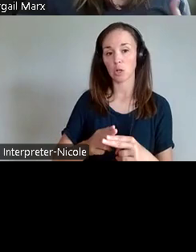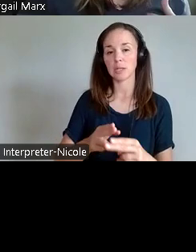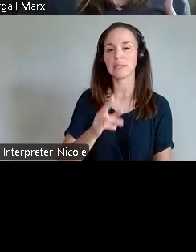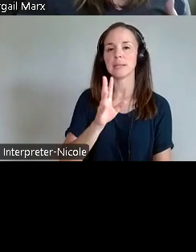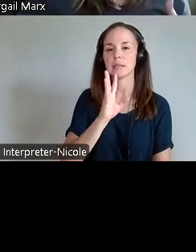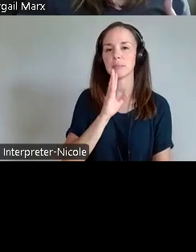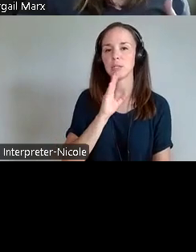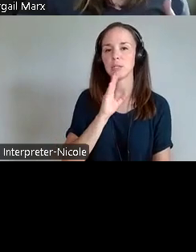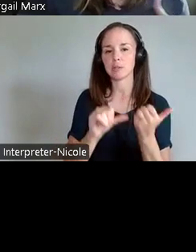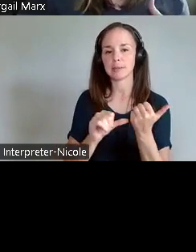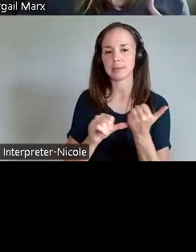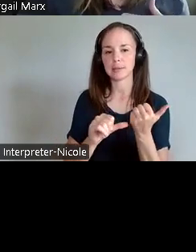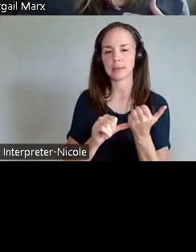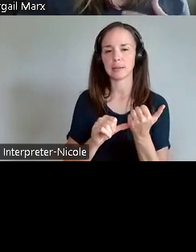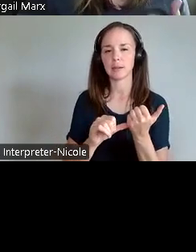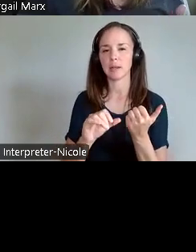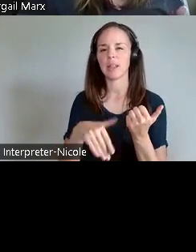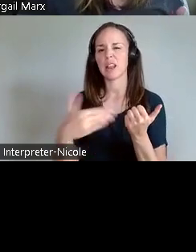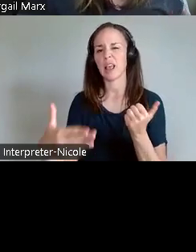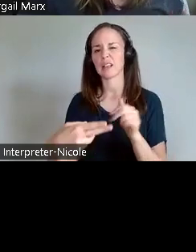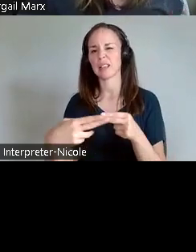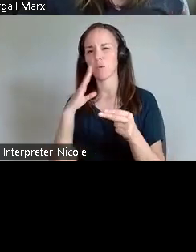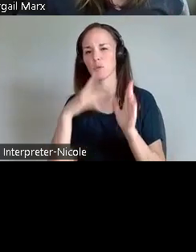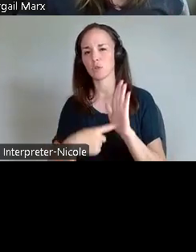I'll show you a picture of that app on the next slide, but I want to point out here